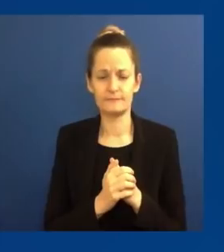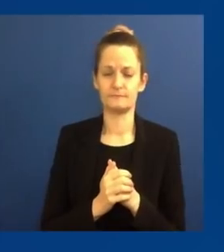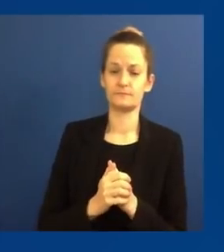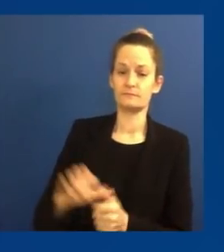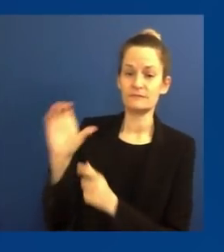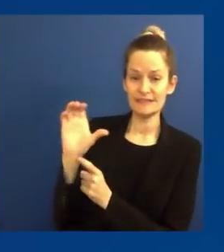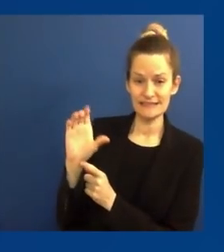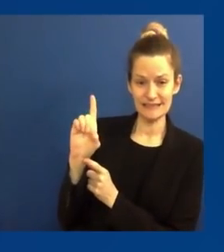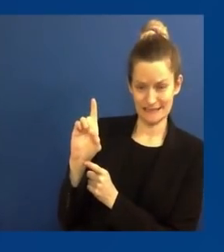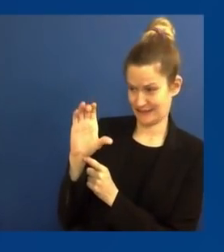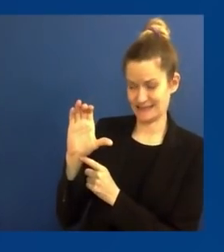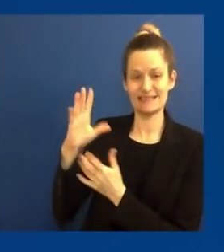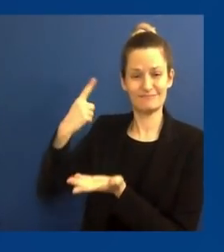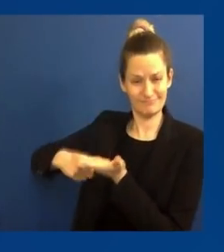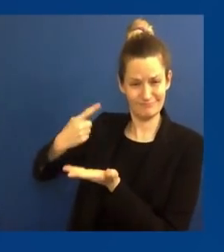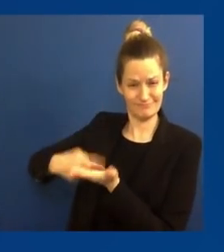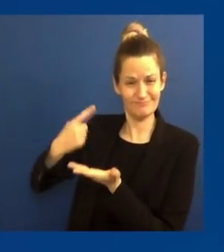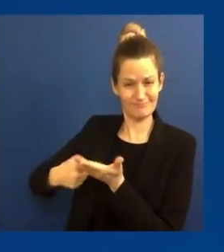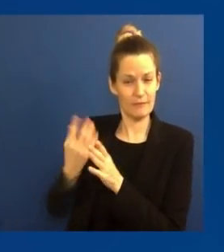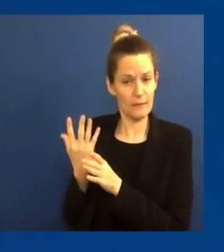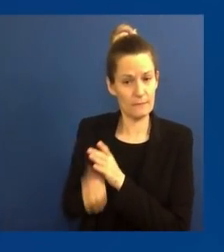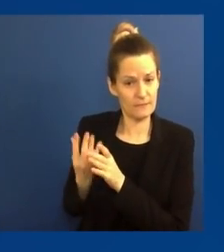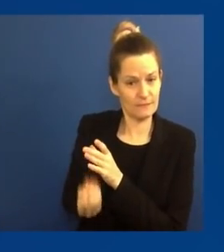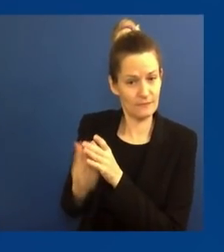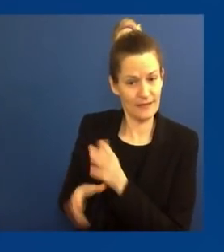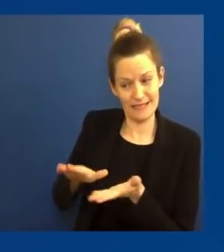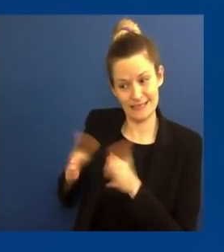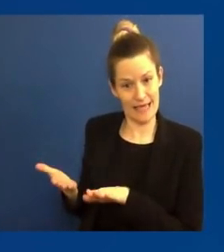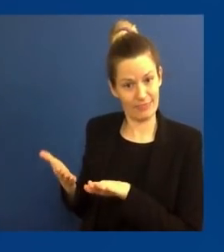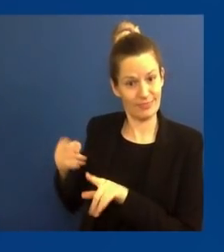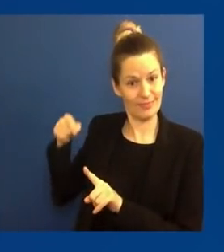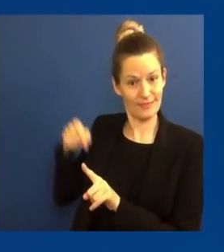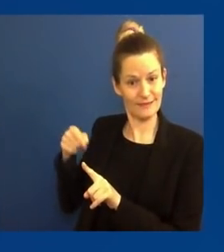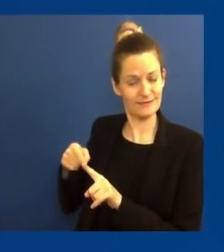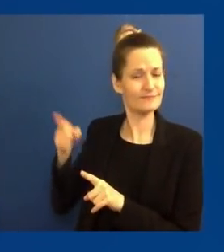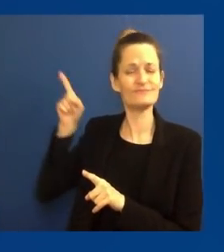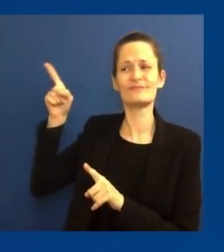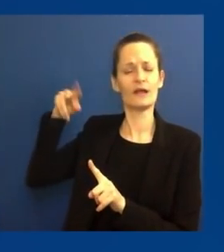or MMWR, examines the effectiveness of mRNA vaccines